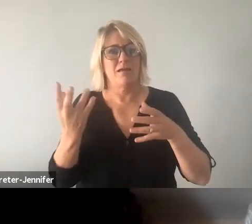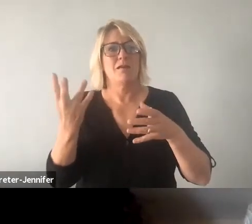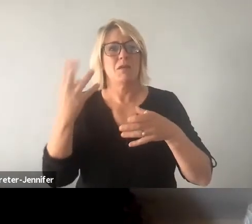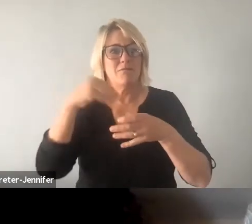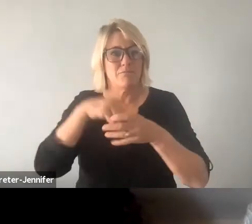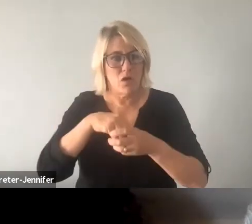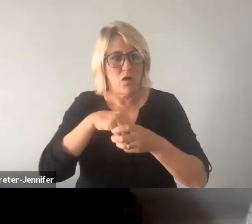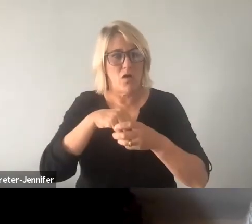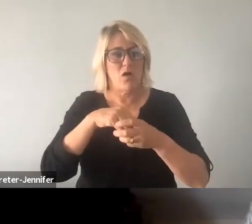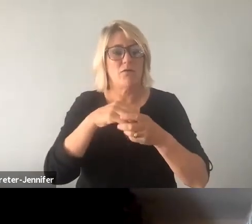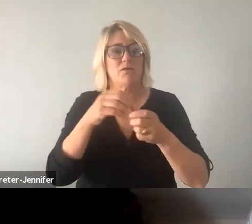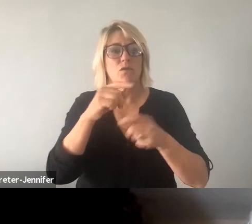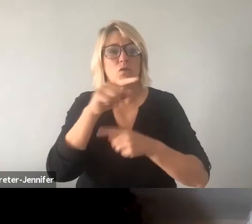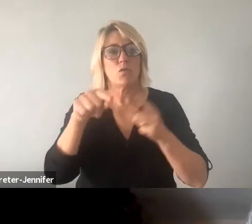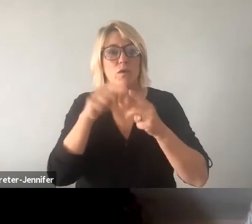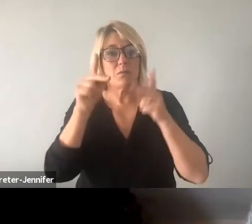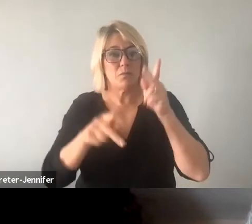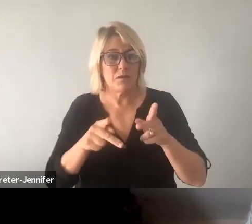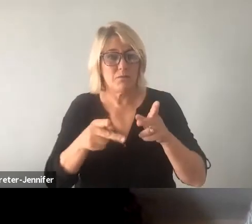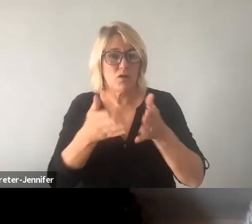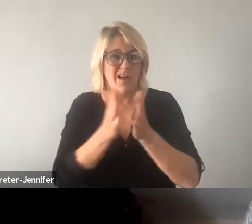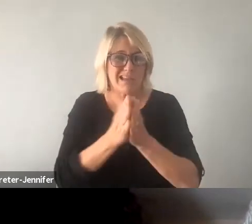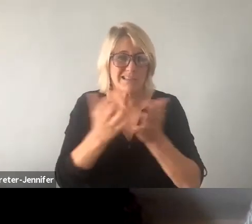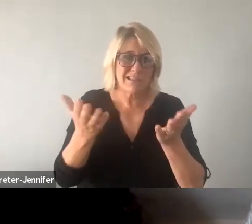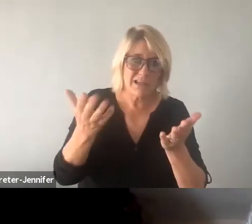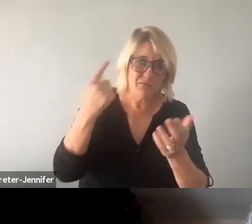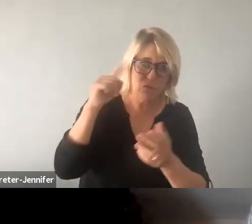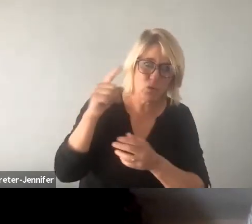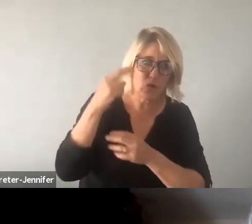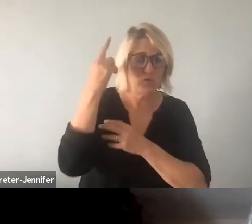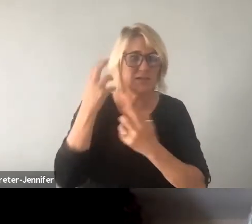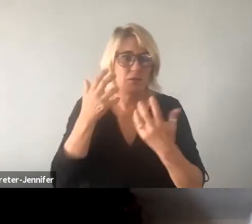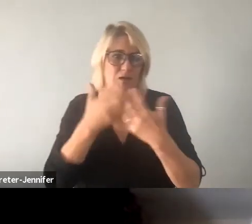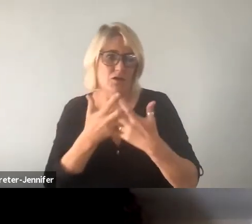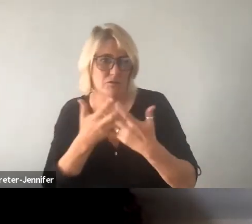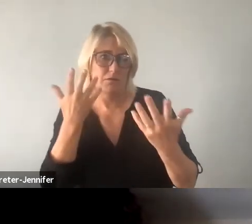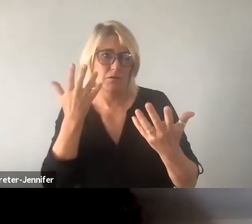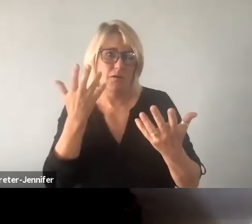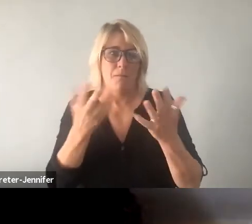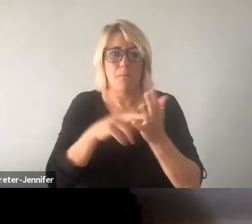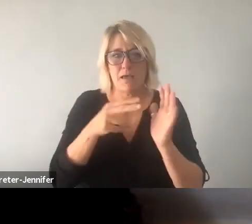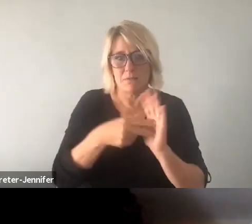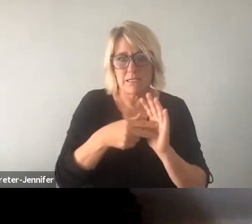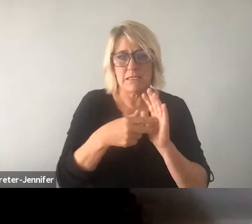dangerous disease. So this -- this certainly can come into play when